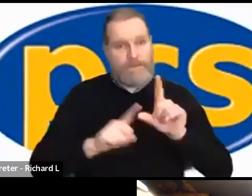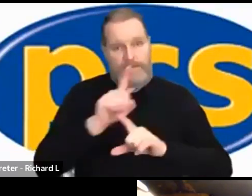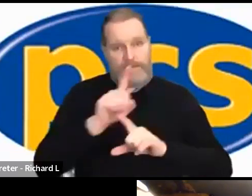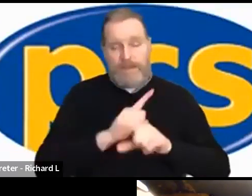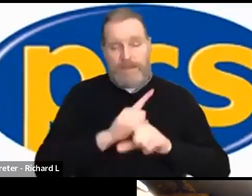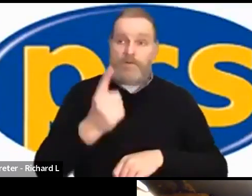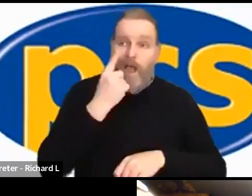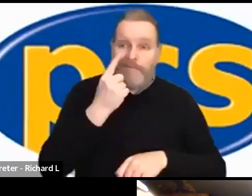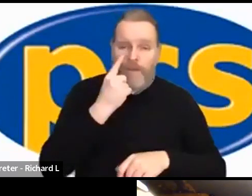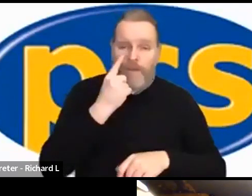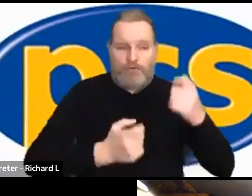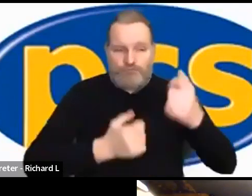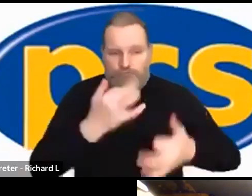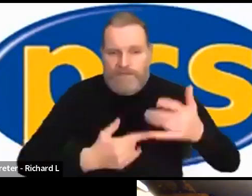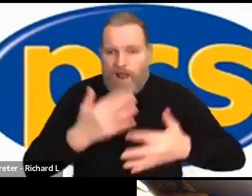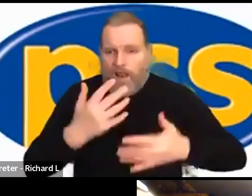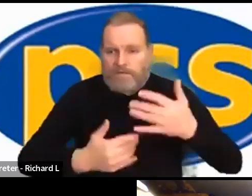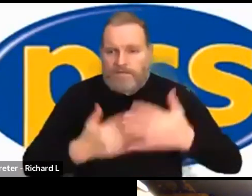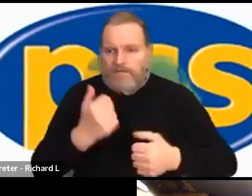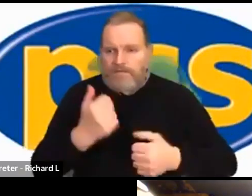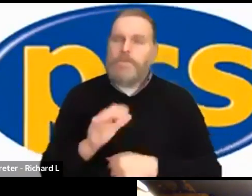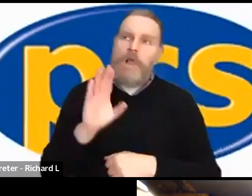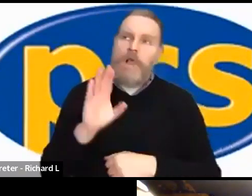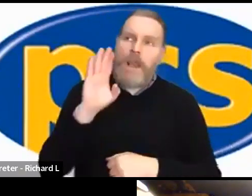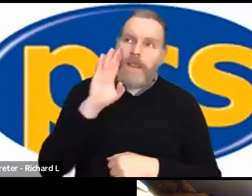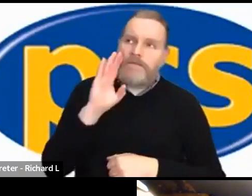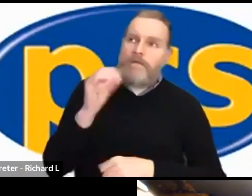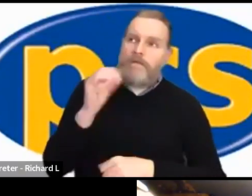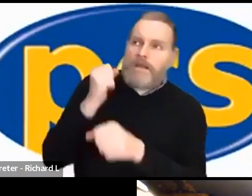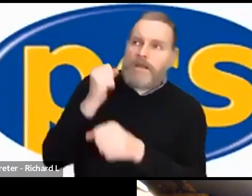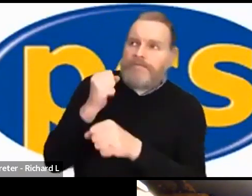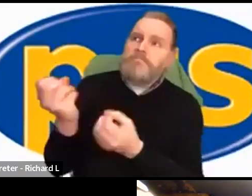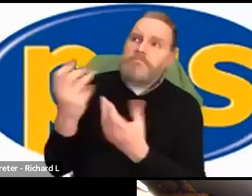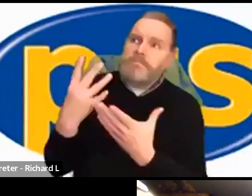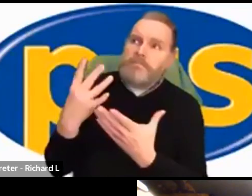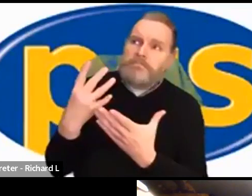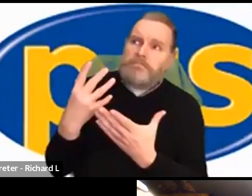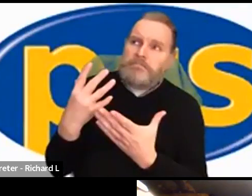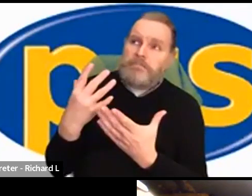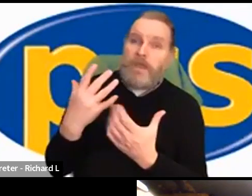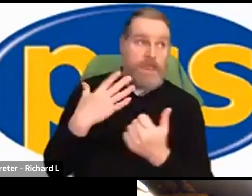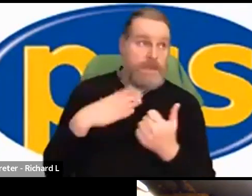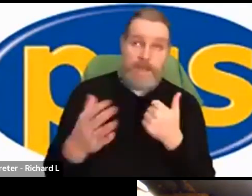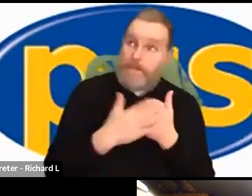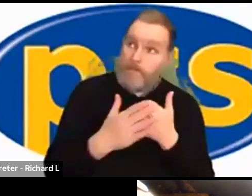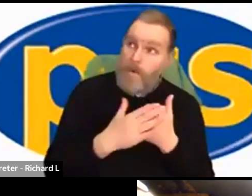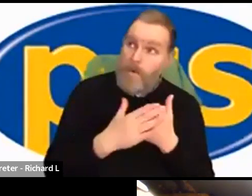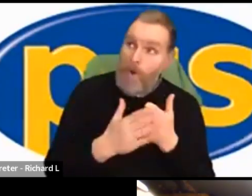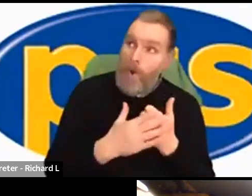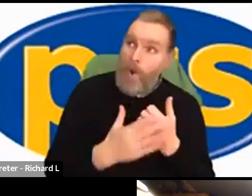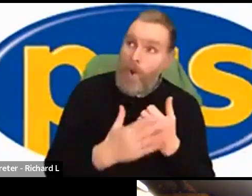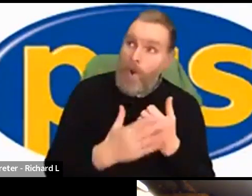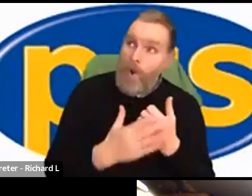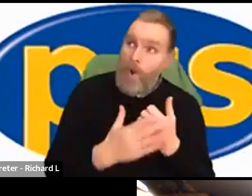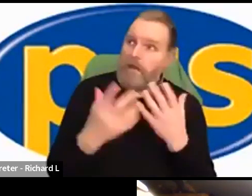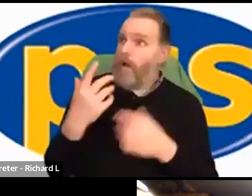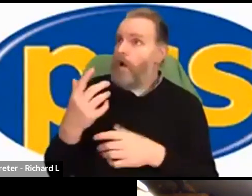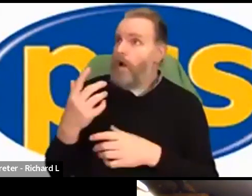the first of February, when we'll see how well it's gone well it's gone, we'll see what the Government has to say to consider to consider whether or not further action needs to be